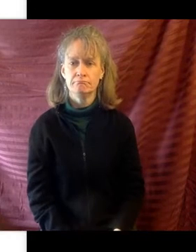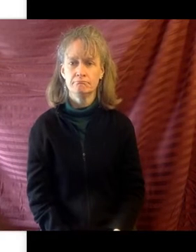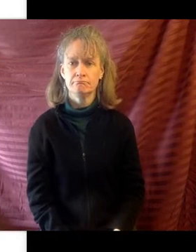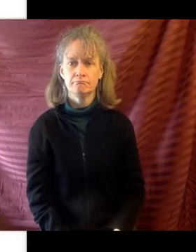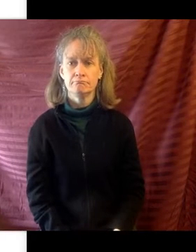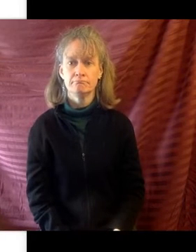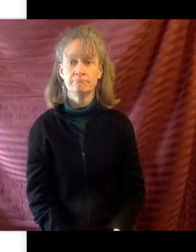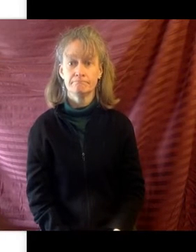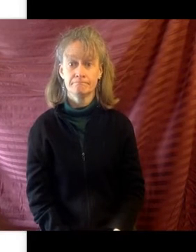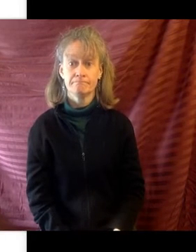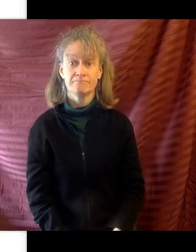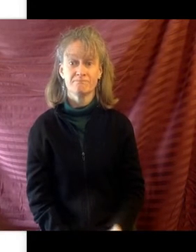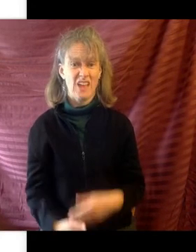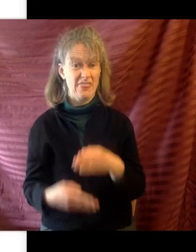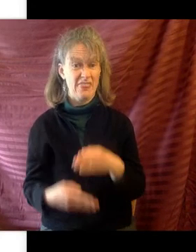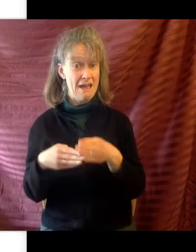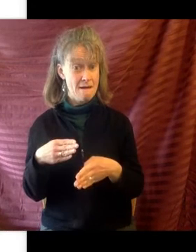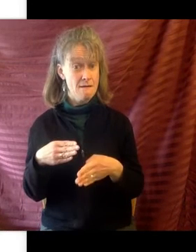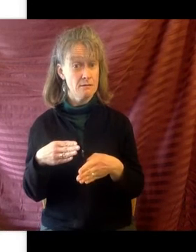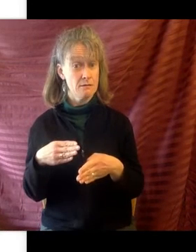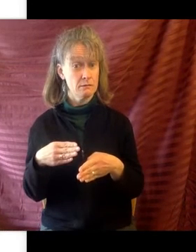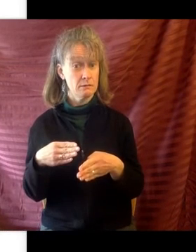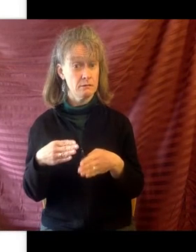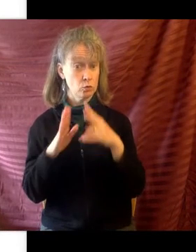Here's the end of the section questions.